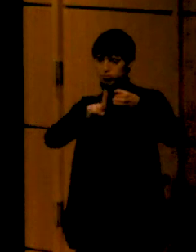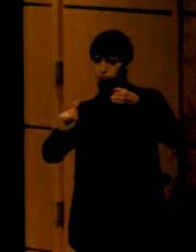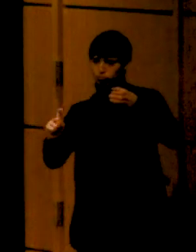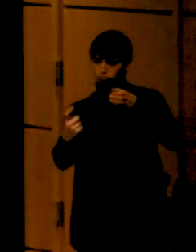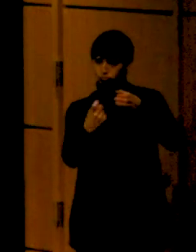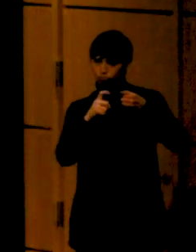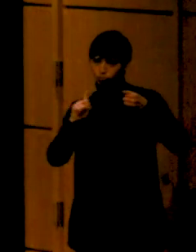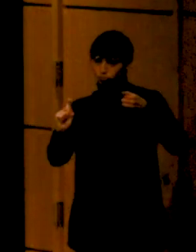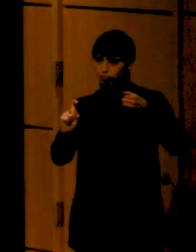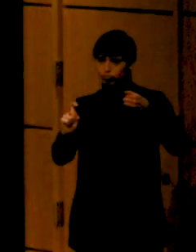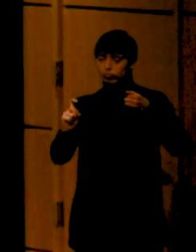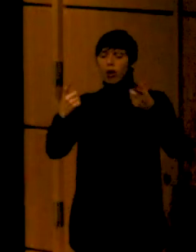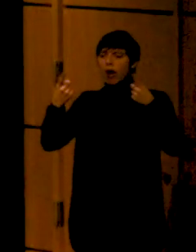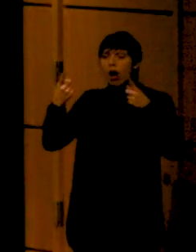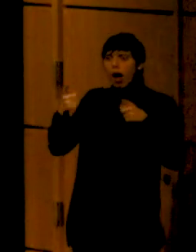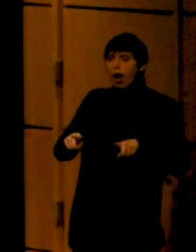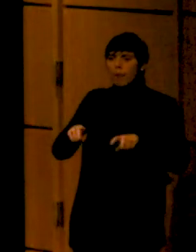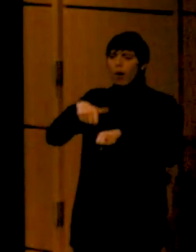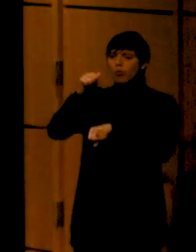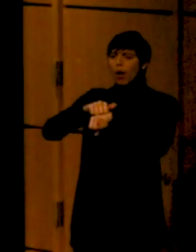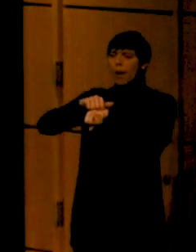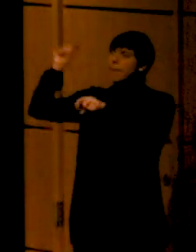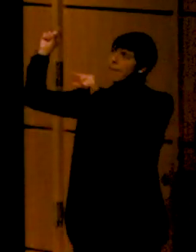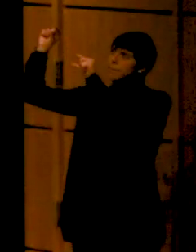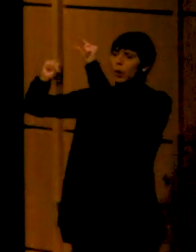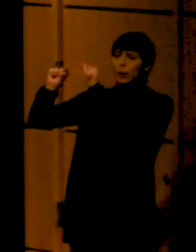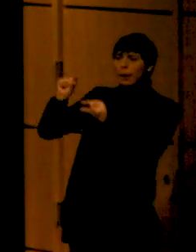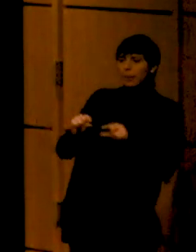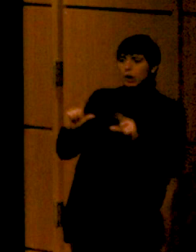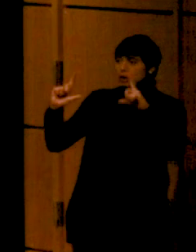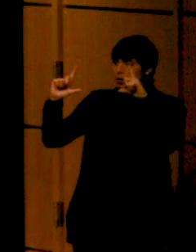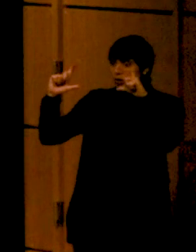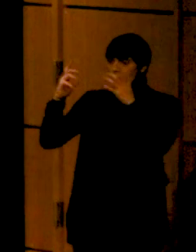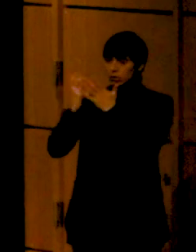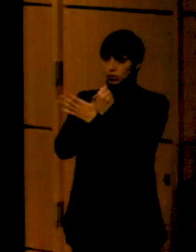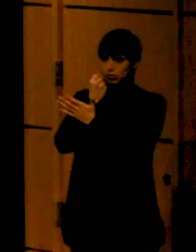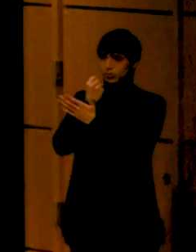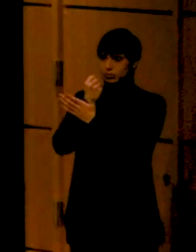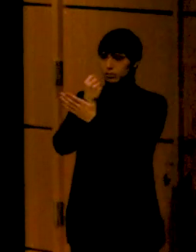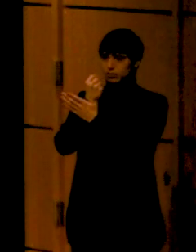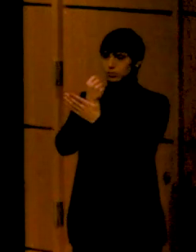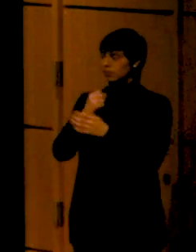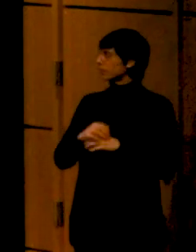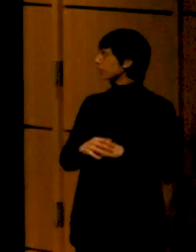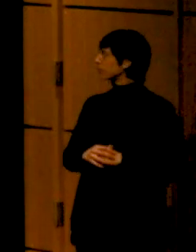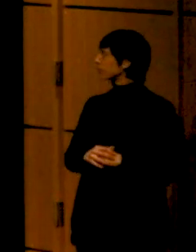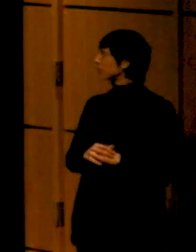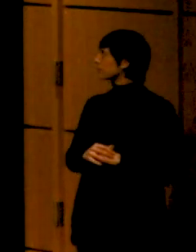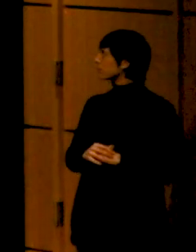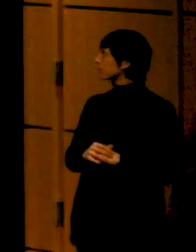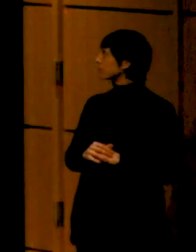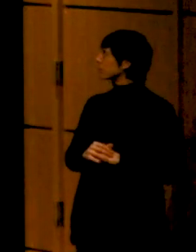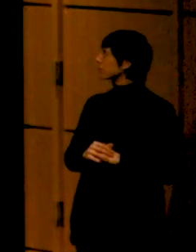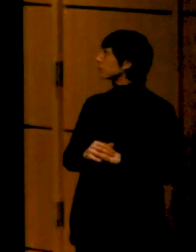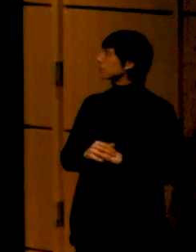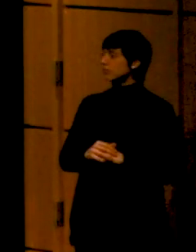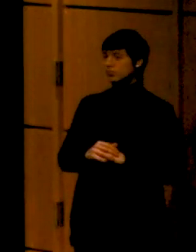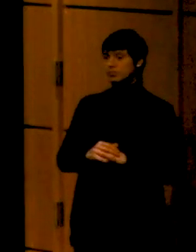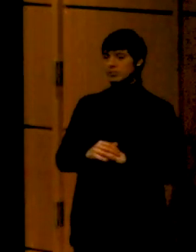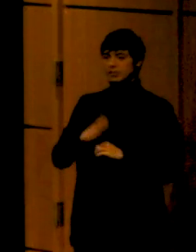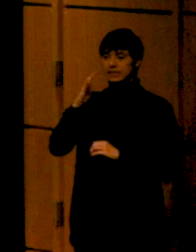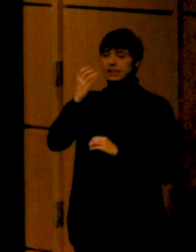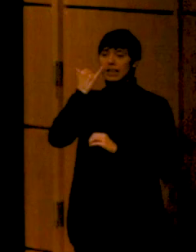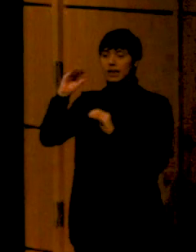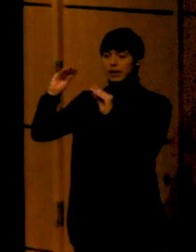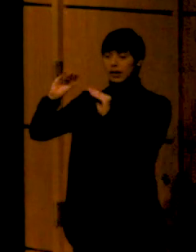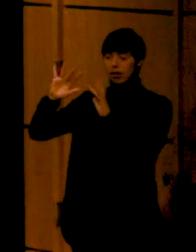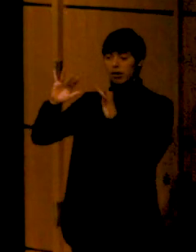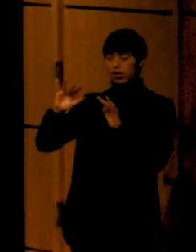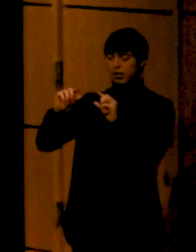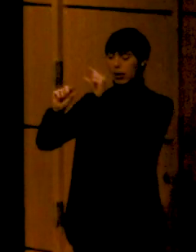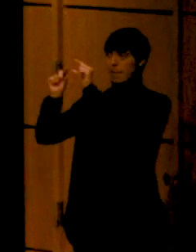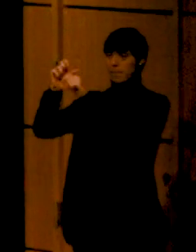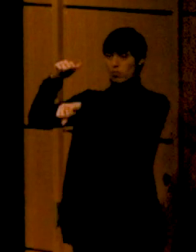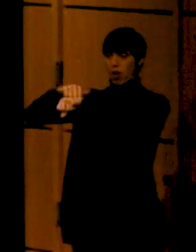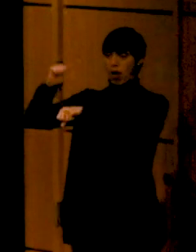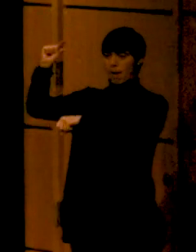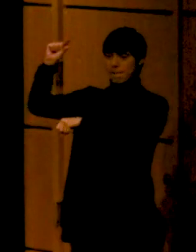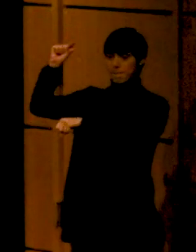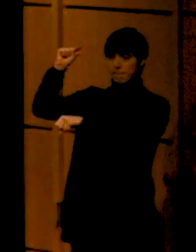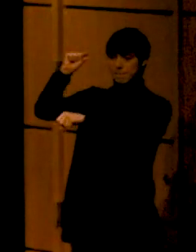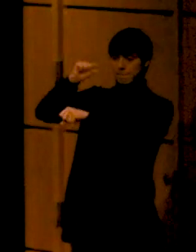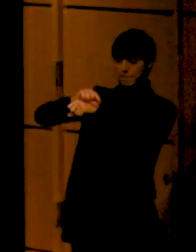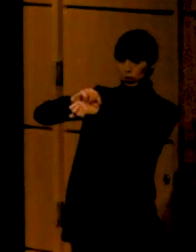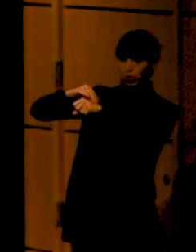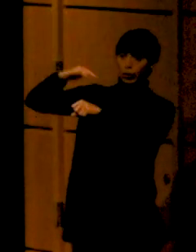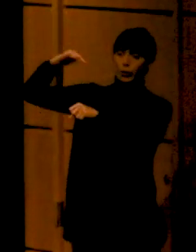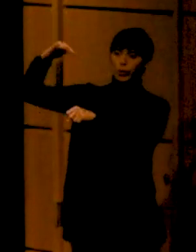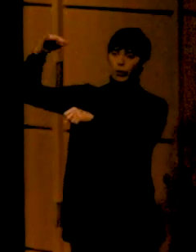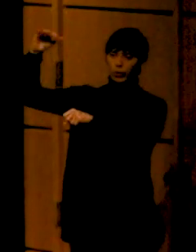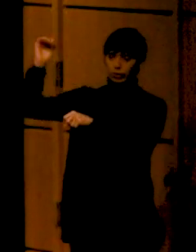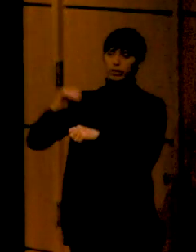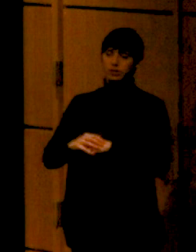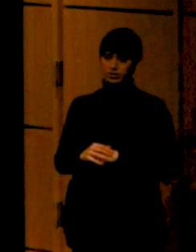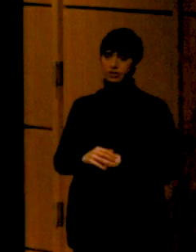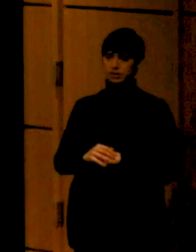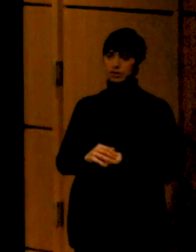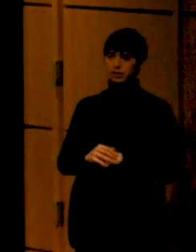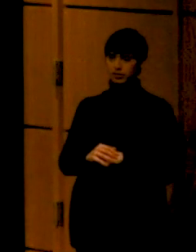shutter just as this rock fall created these rooster tails of dust.